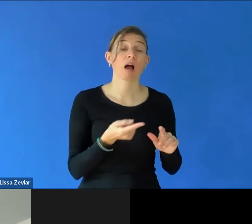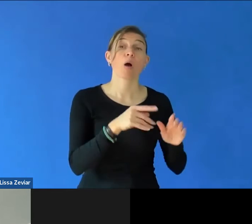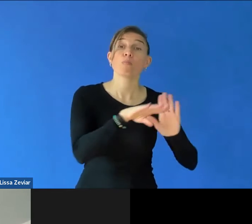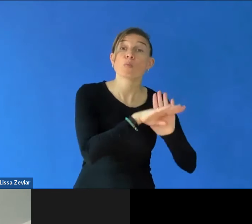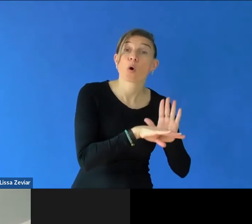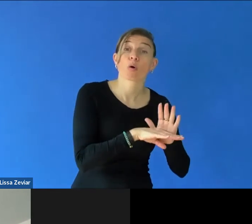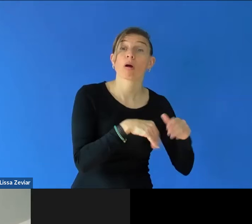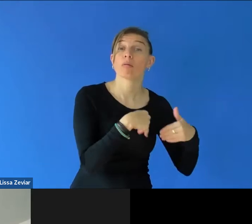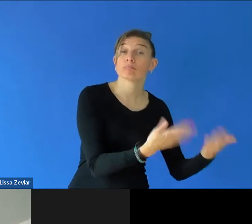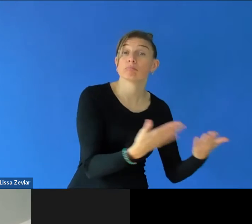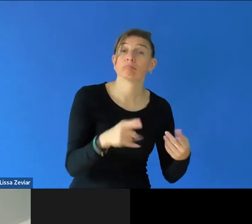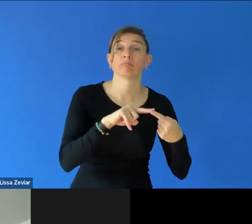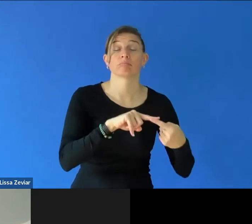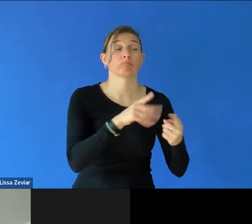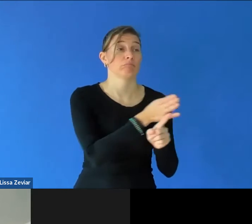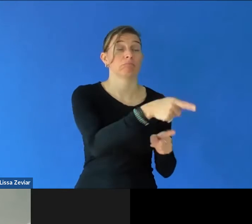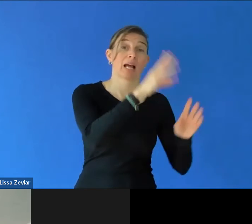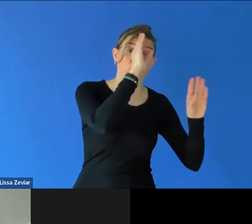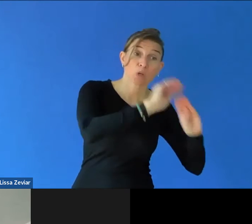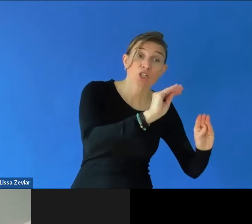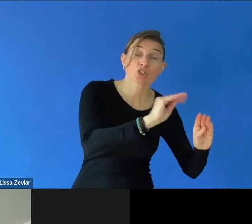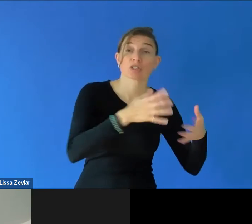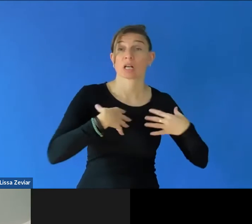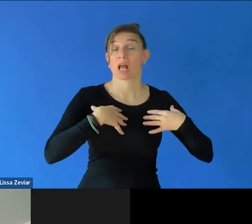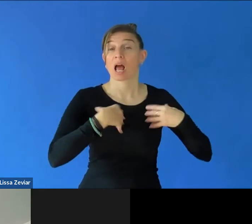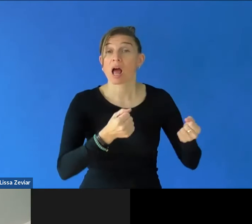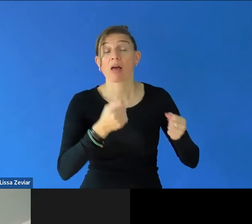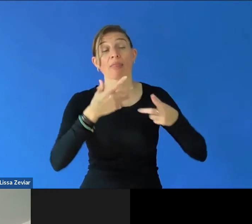in the field of education, health, livelihood and empowerment.